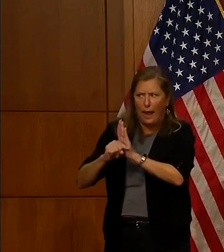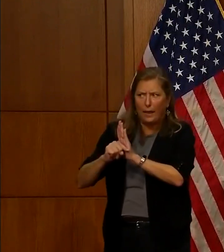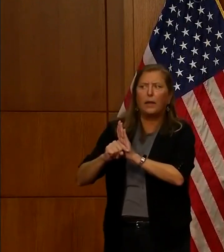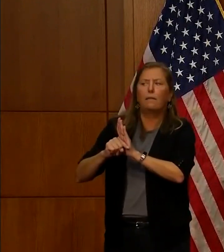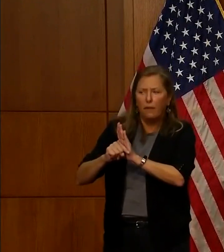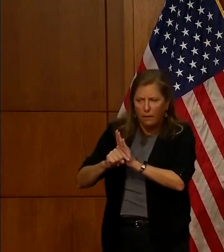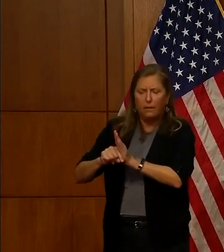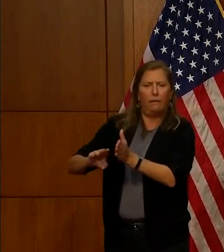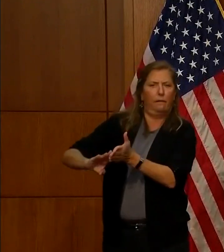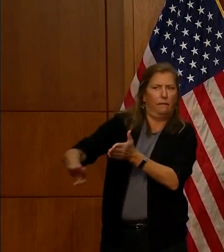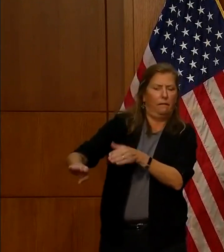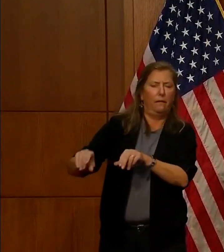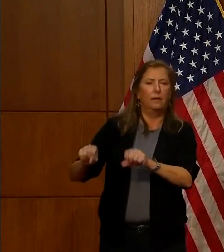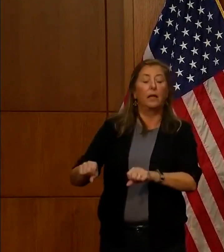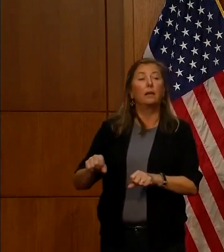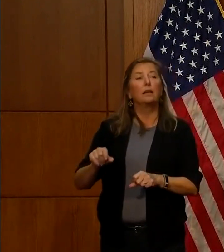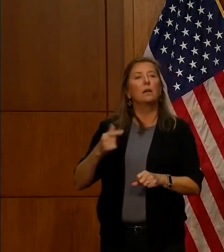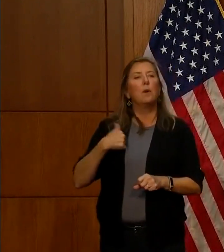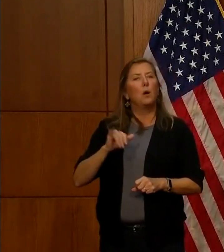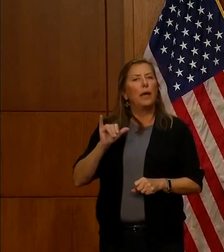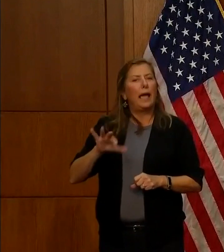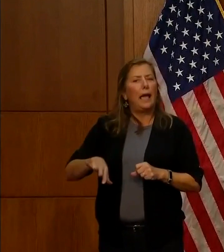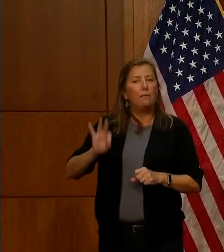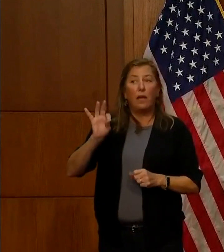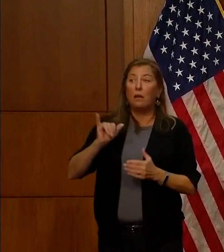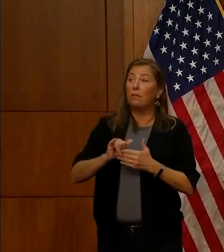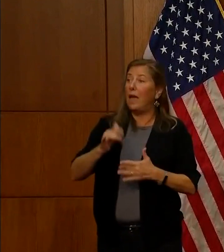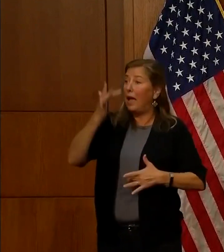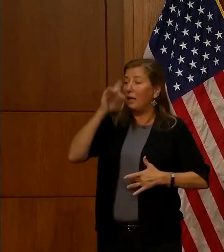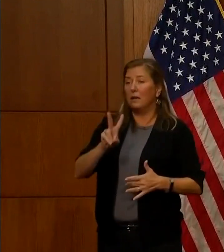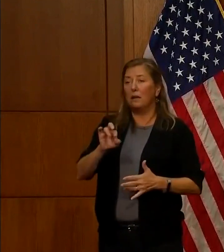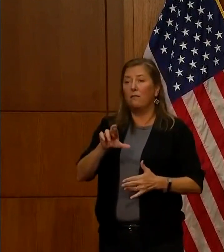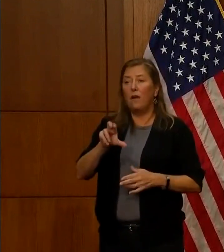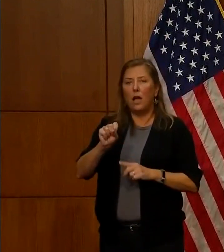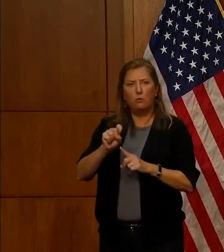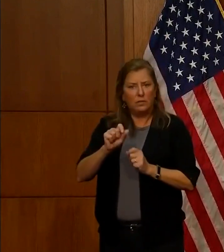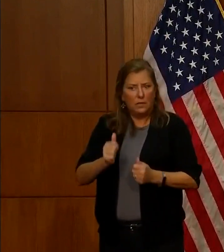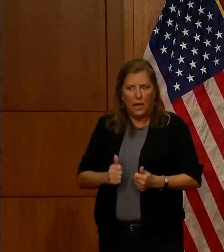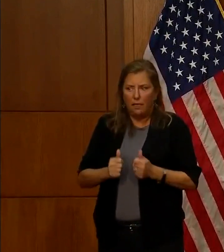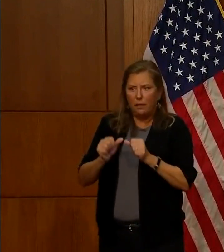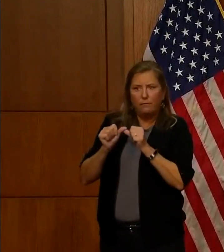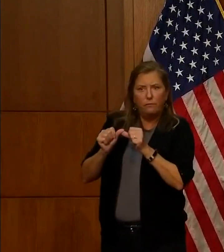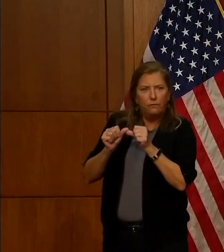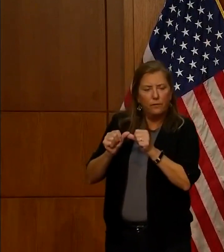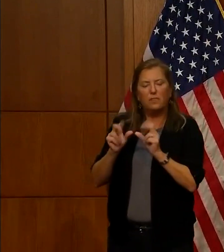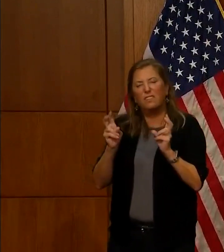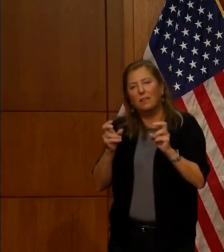TO TEST PEOPLE AND ENSURE THAT THEY WERE NEGATIVE BEFORE THEY WERE CLEARED. OUT WHAT WE